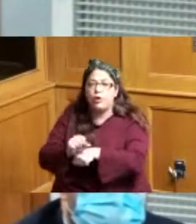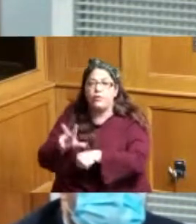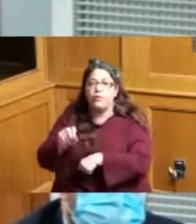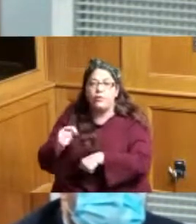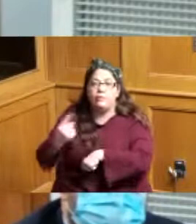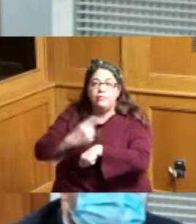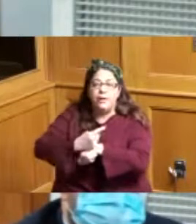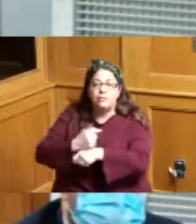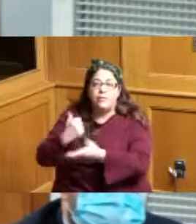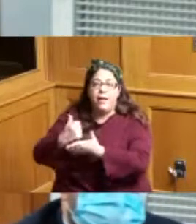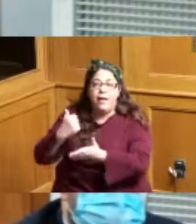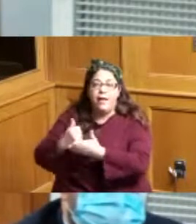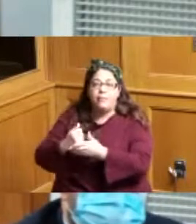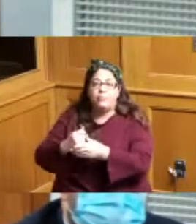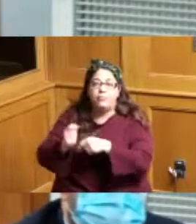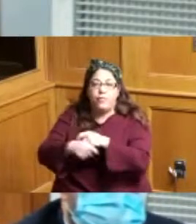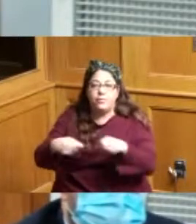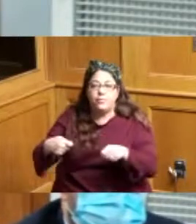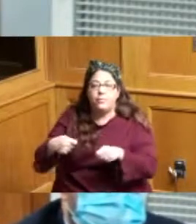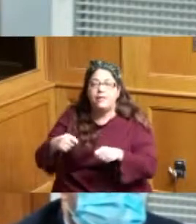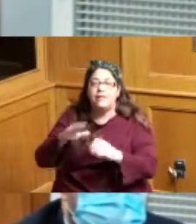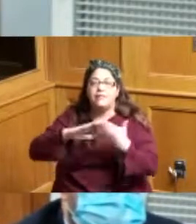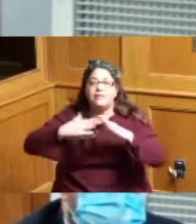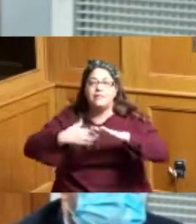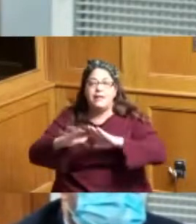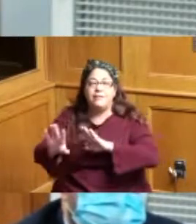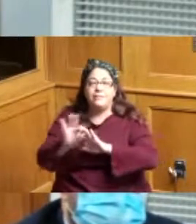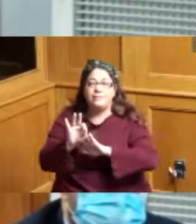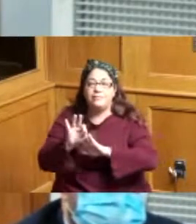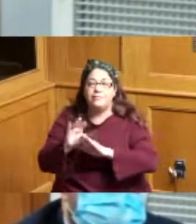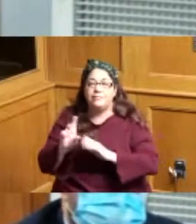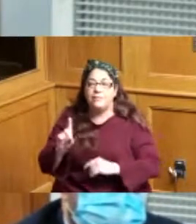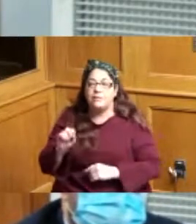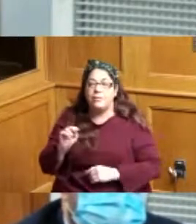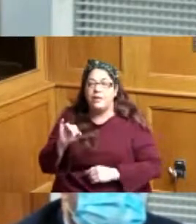it's my understanding the city is nominated or put in place Domonic Hopson as their Interim Health